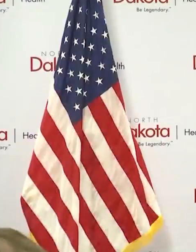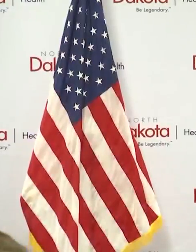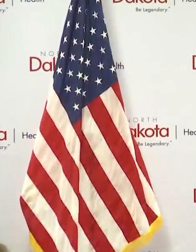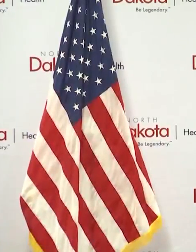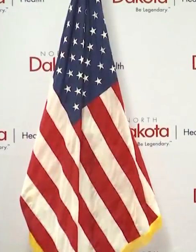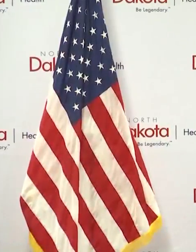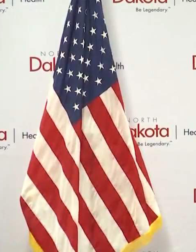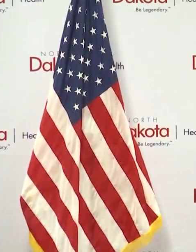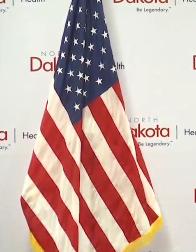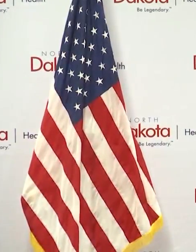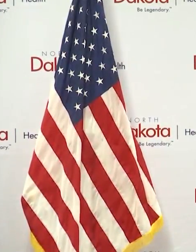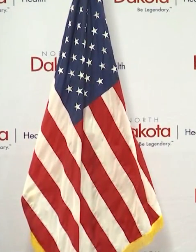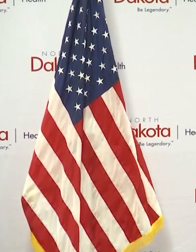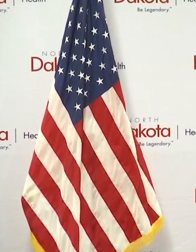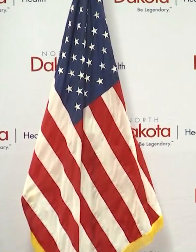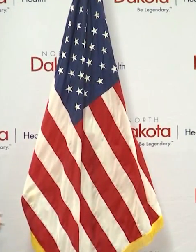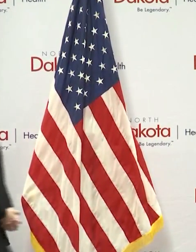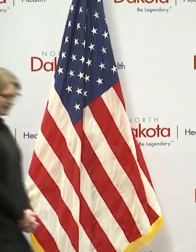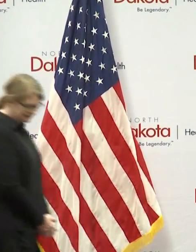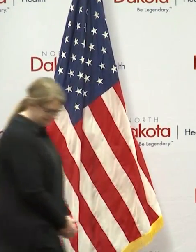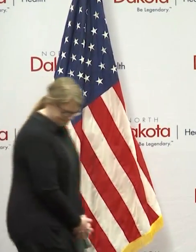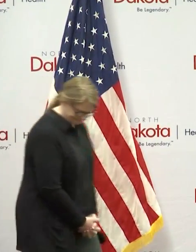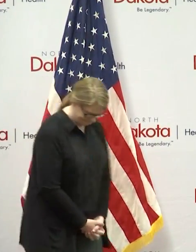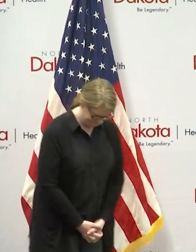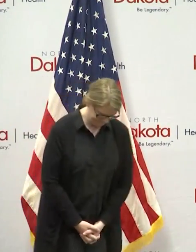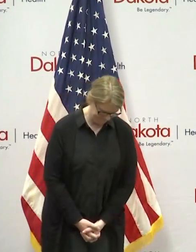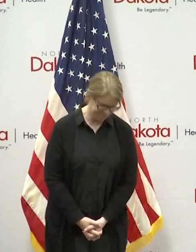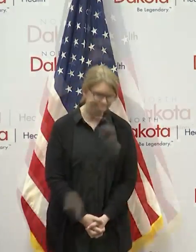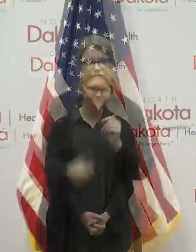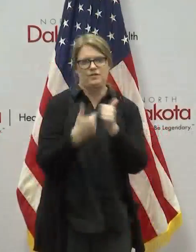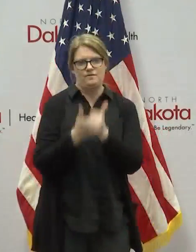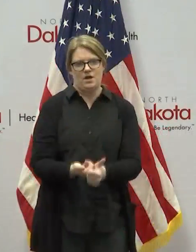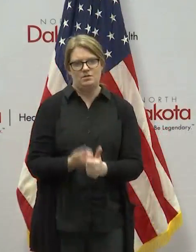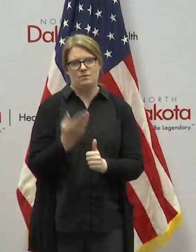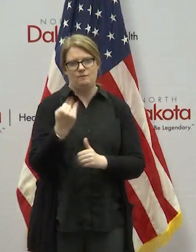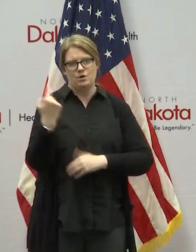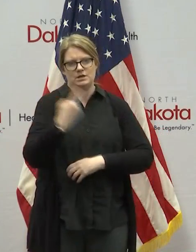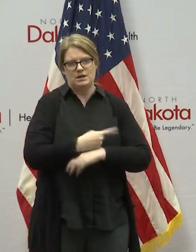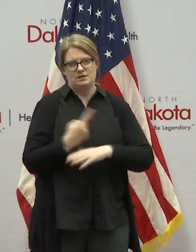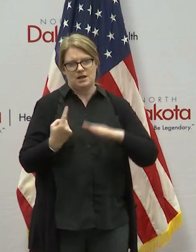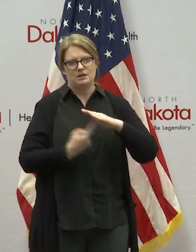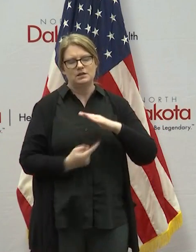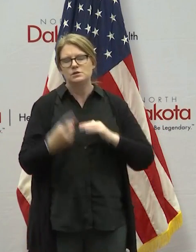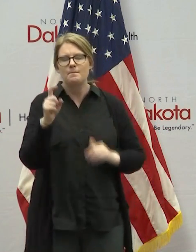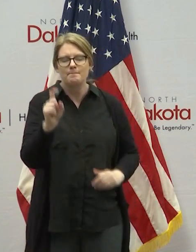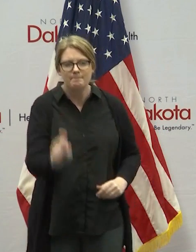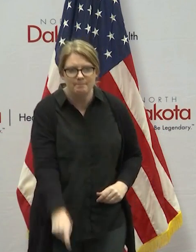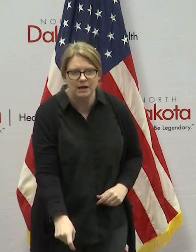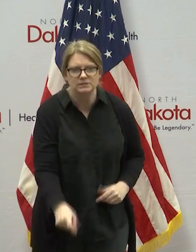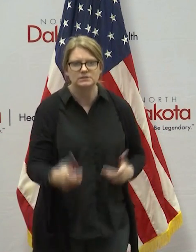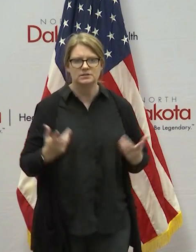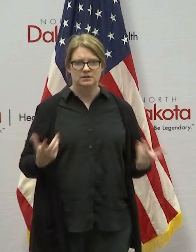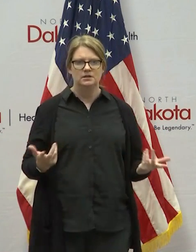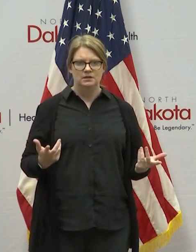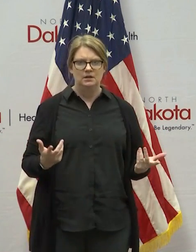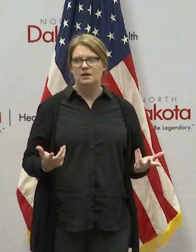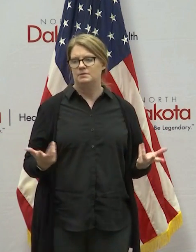THAT BURGUM SIGNED TODAY. THE FIRST TAKES AWAY THE MANDATORY ONE-WEEK WAITING PERIOD FOR UNEMPLOYMENT BENEFITS. FOR EVERY STATE THAT